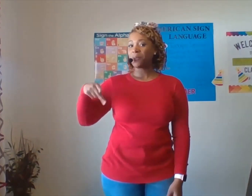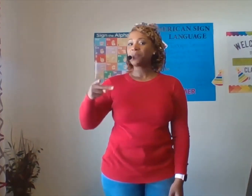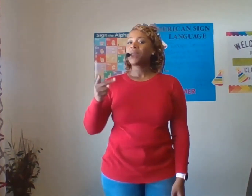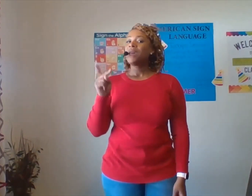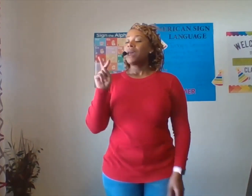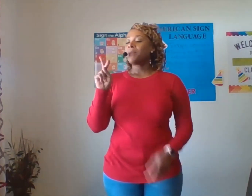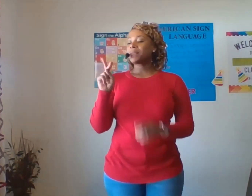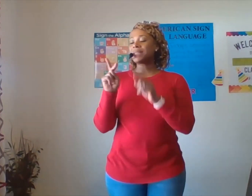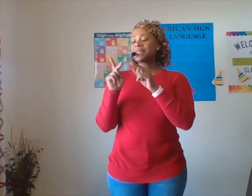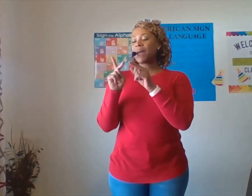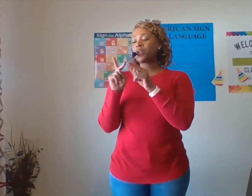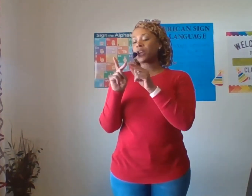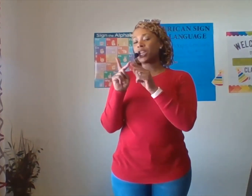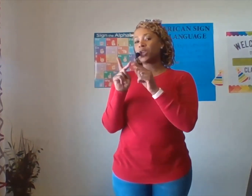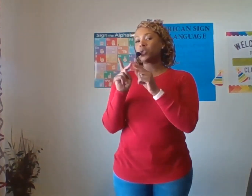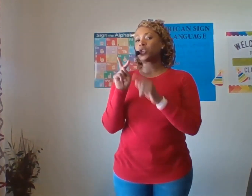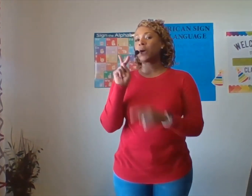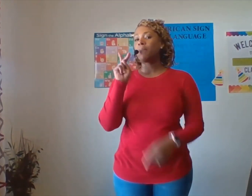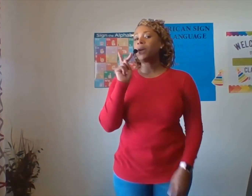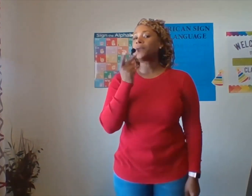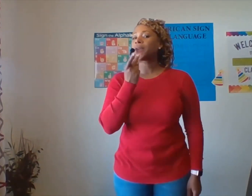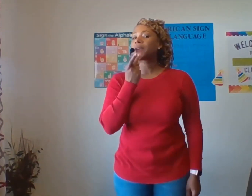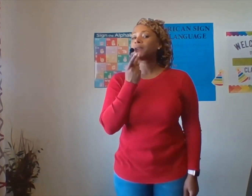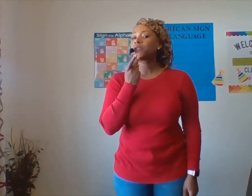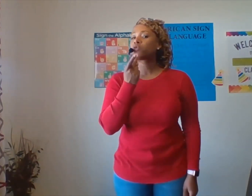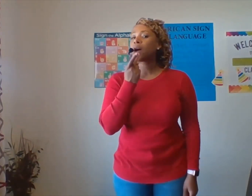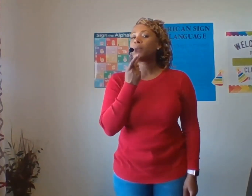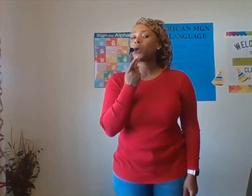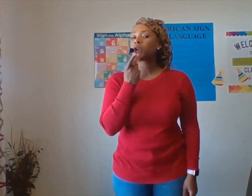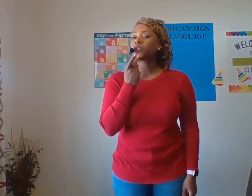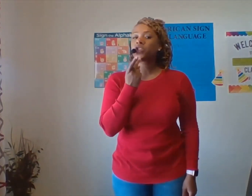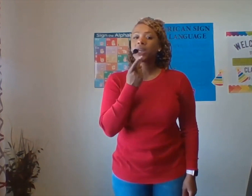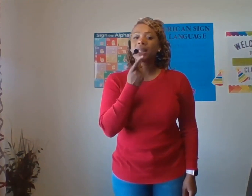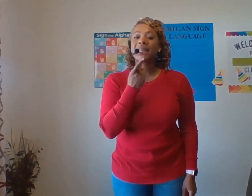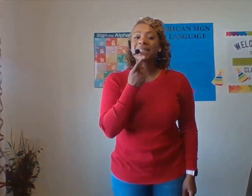but this time you're going to use your middle finger to rub on your chin in the